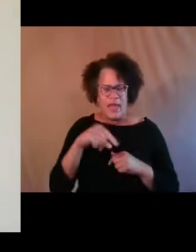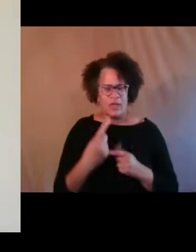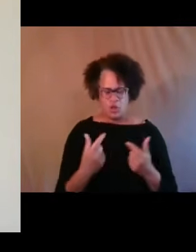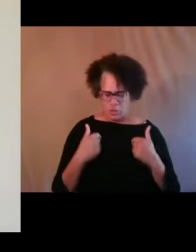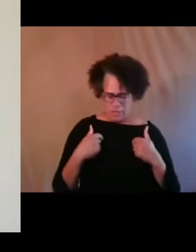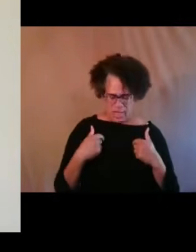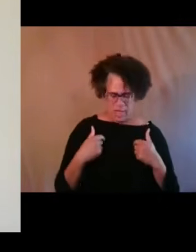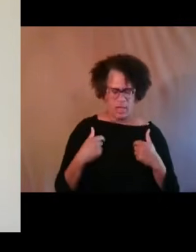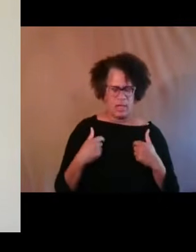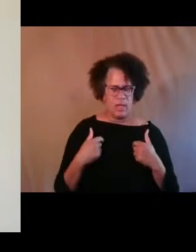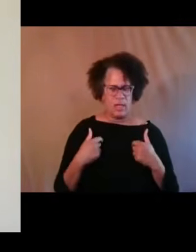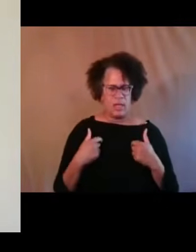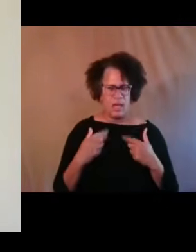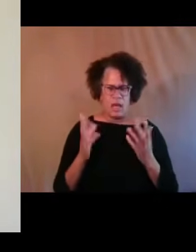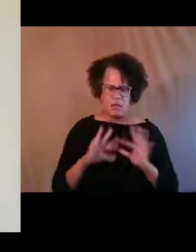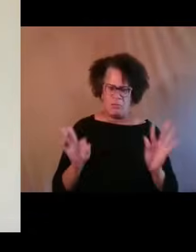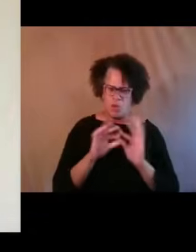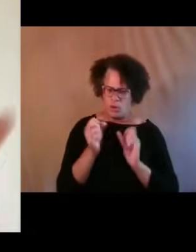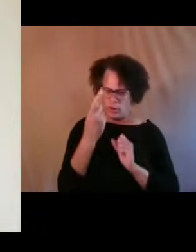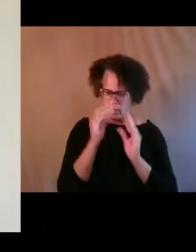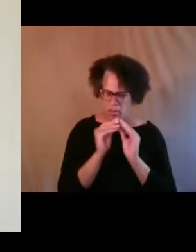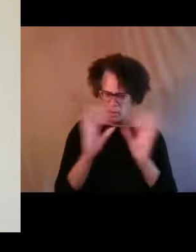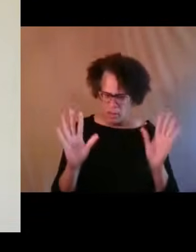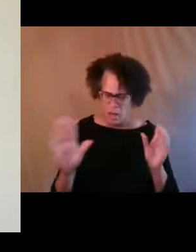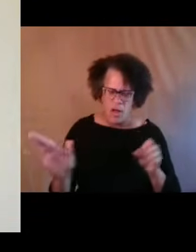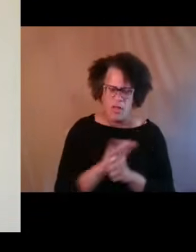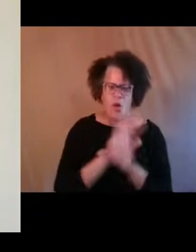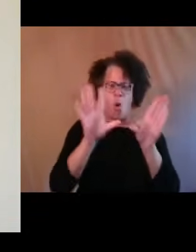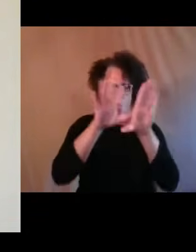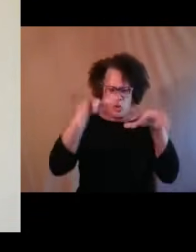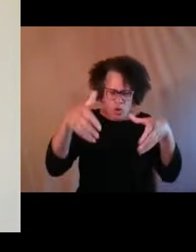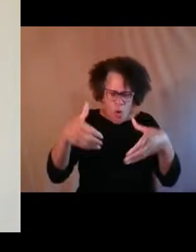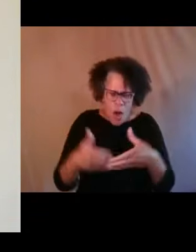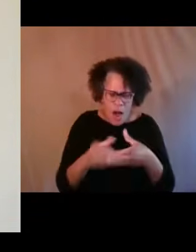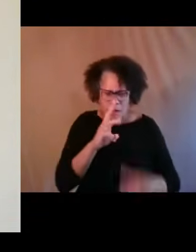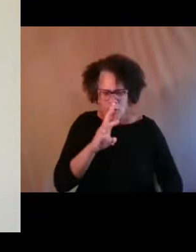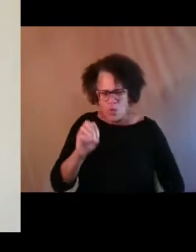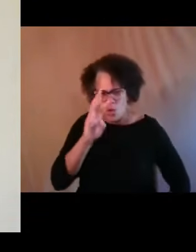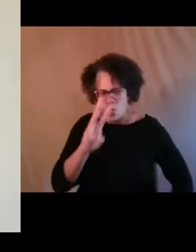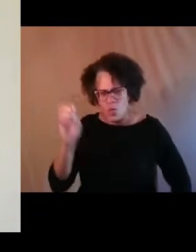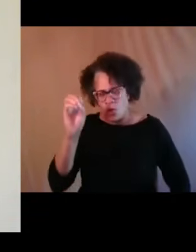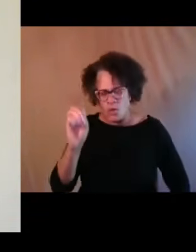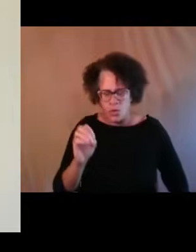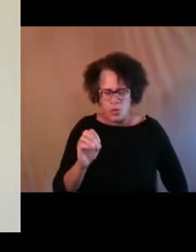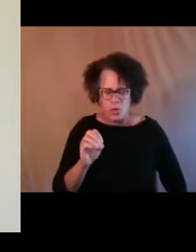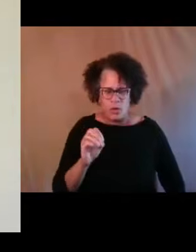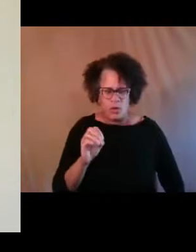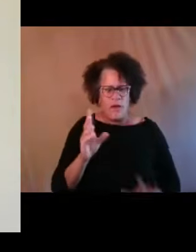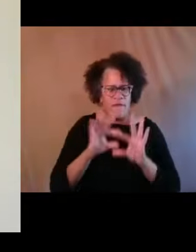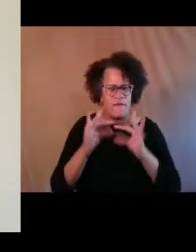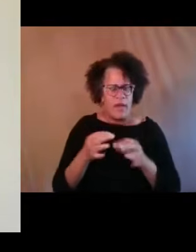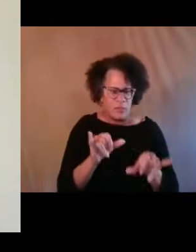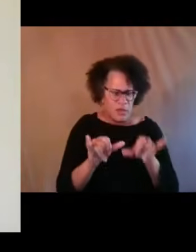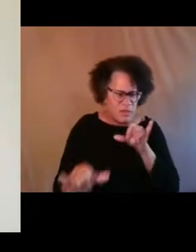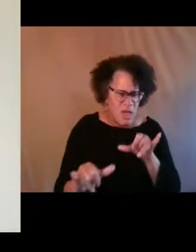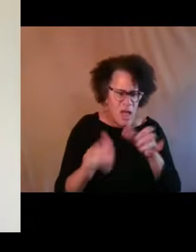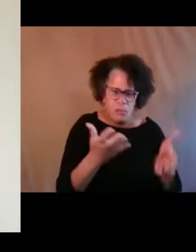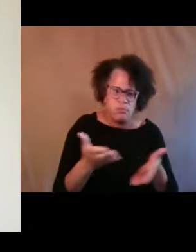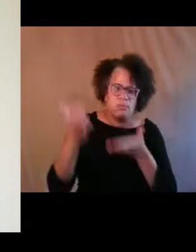Be clear, the whole squad is Woo Woo. Kin stay lifted up in metal clouds